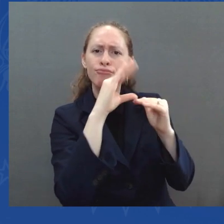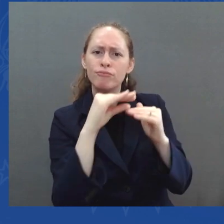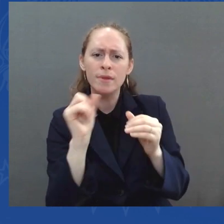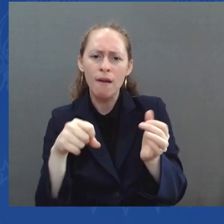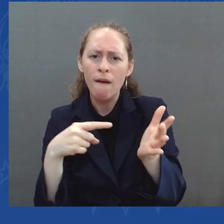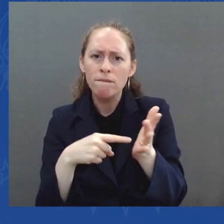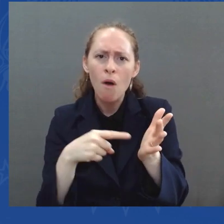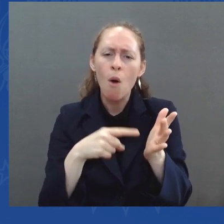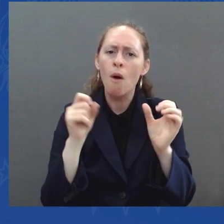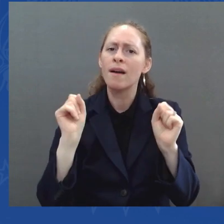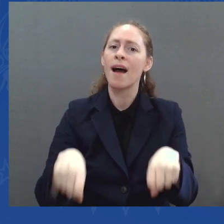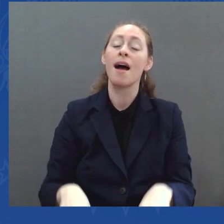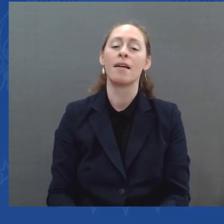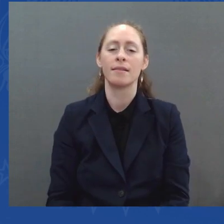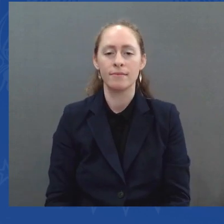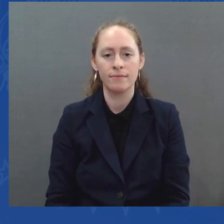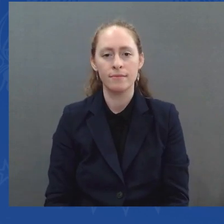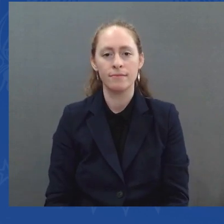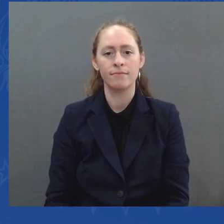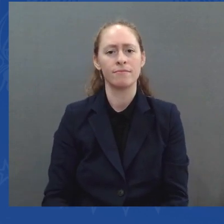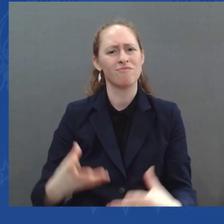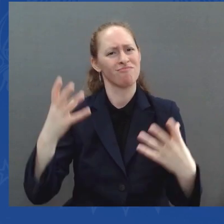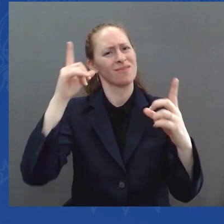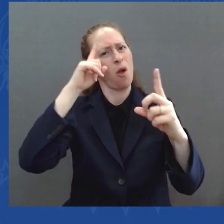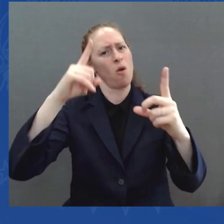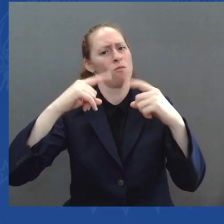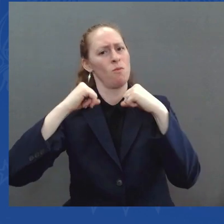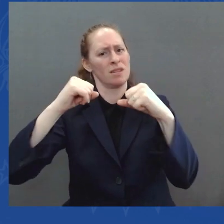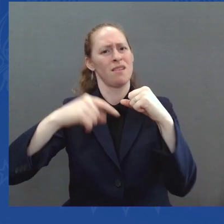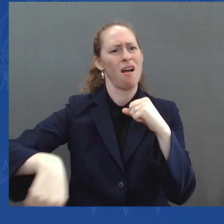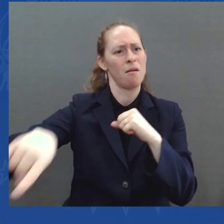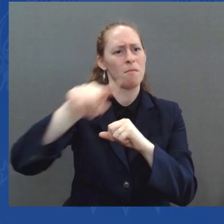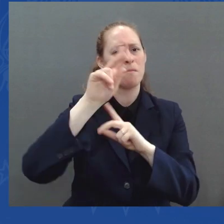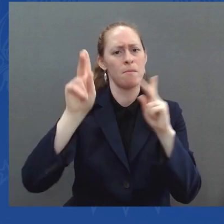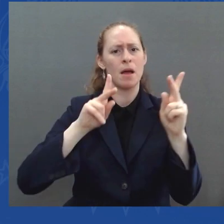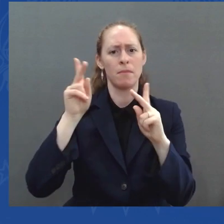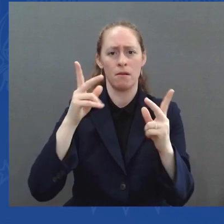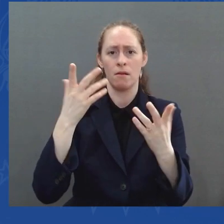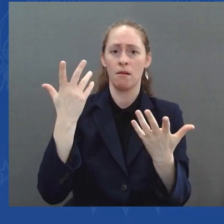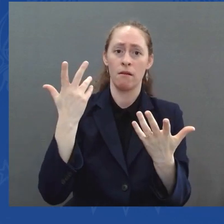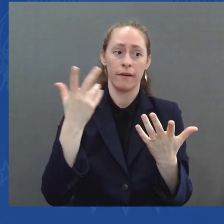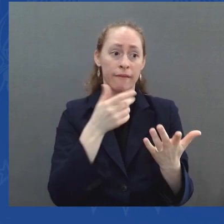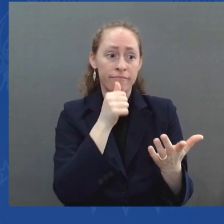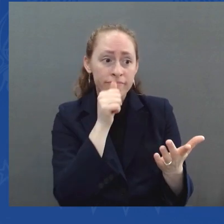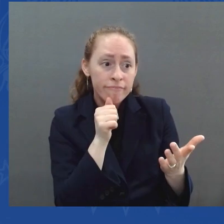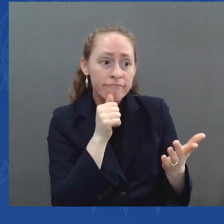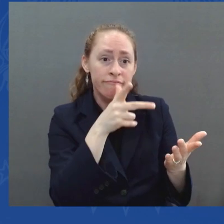that can lead to a mountain of medical debt. And folks, and separately, it's time to fix